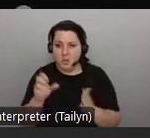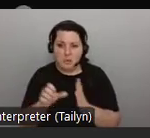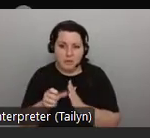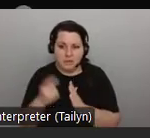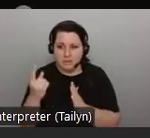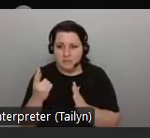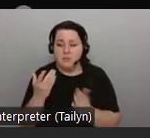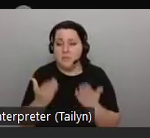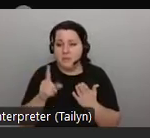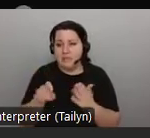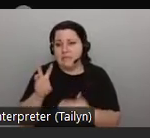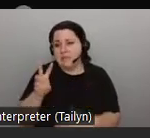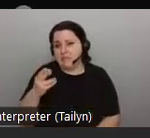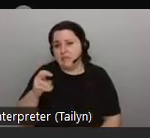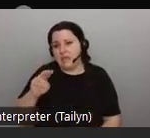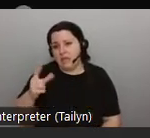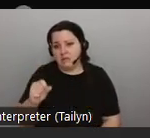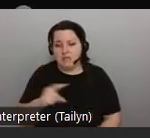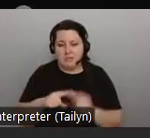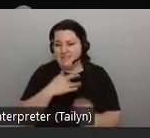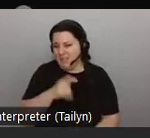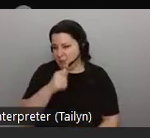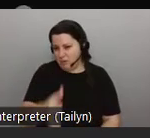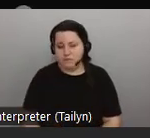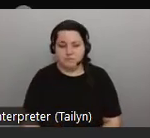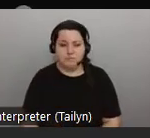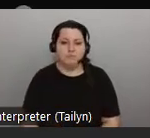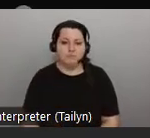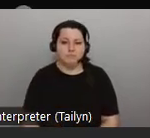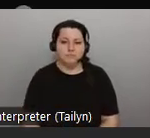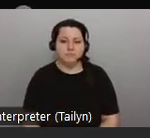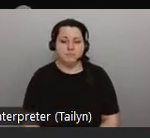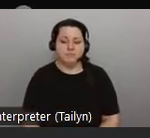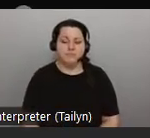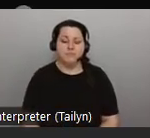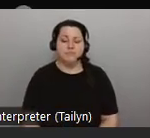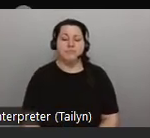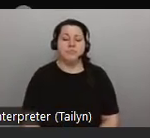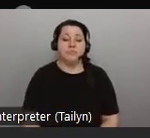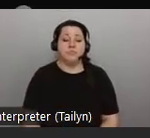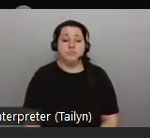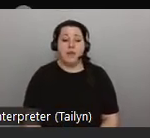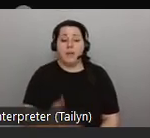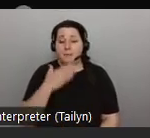200 some pages. You might need all six headings then. As I mentioned,